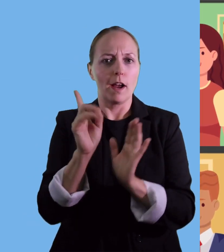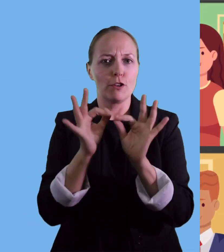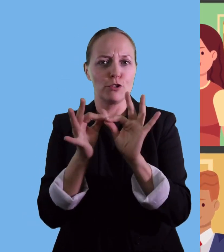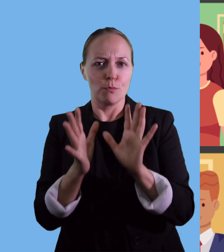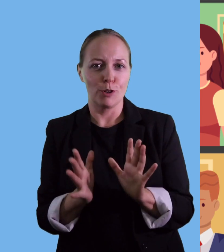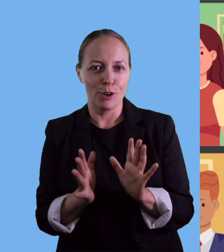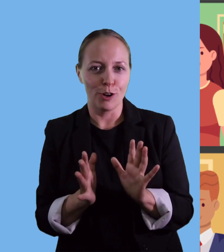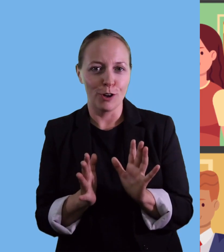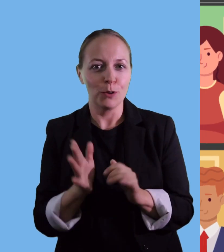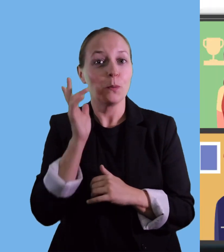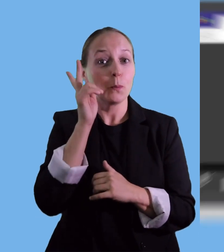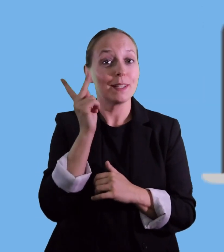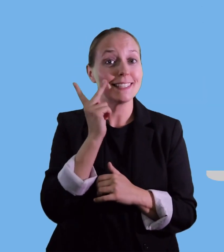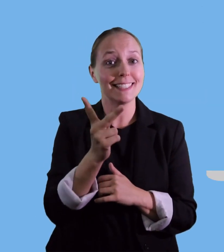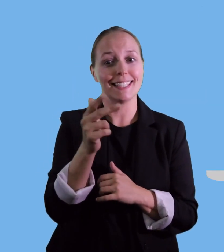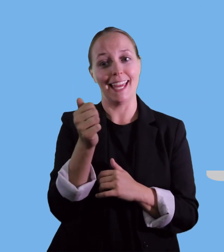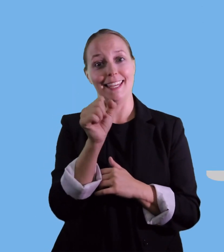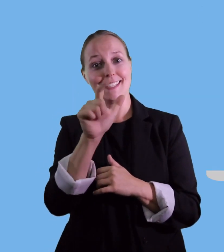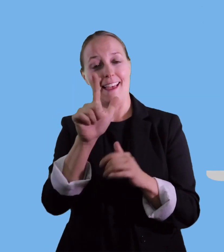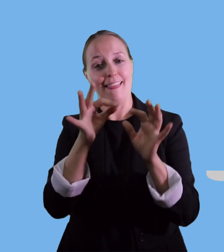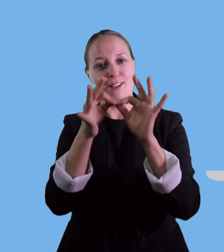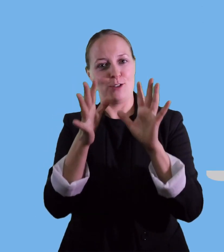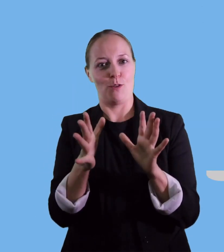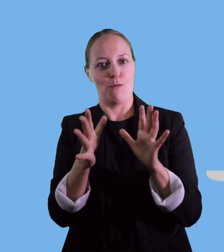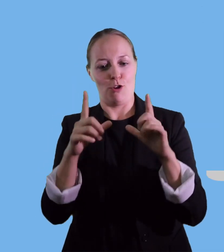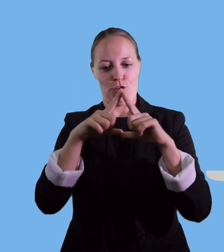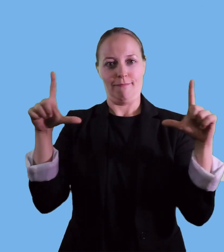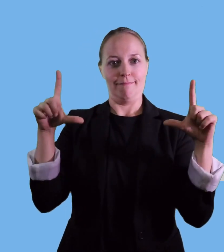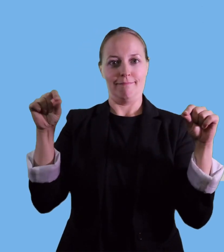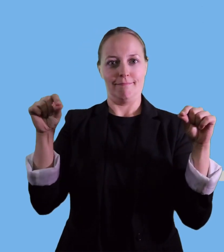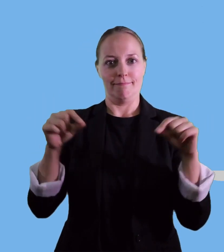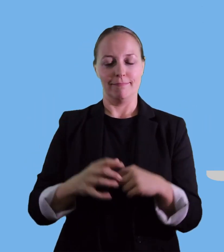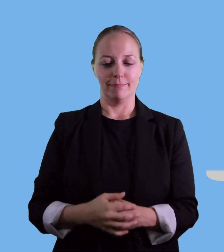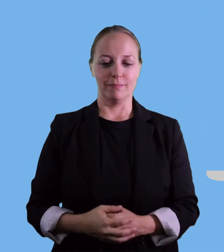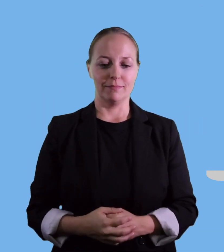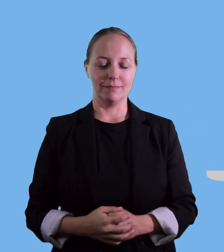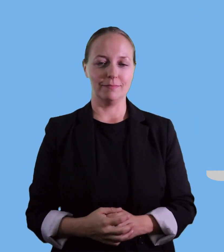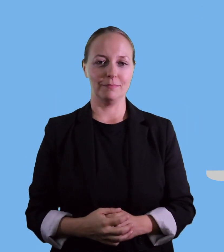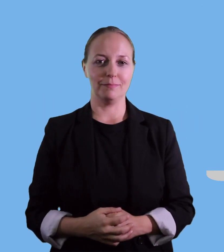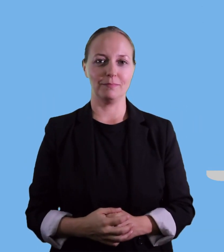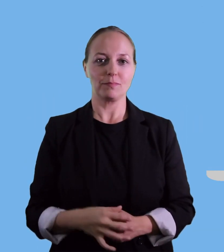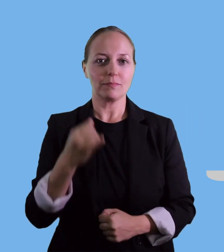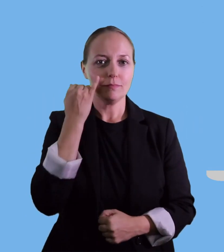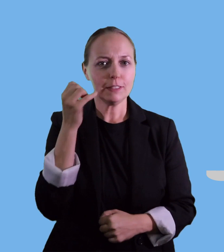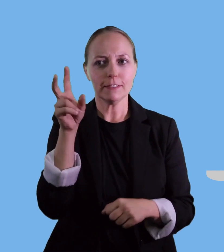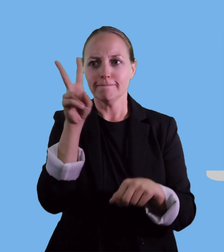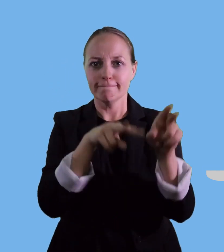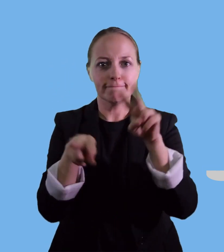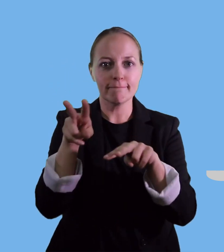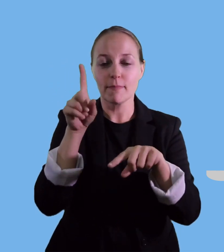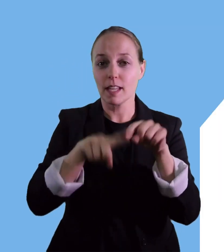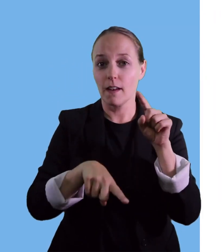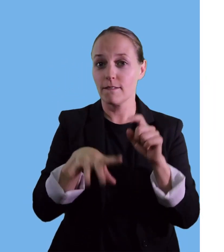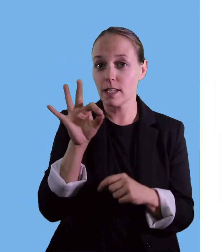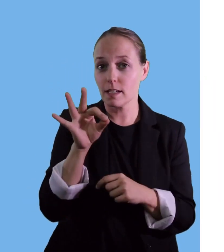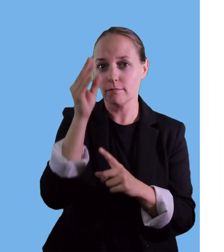Your interpreter should have their name and "ASL Interpreter" displayed in their video. If you can't find the interpreter,